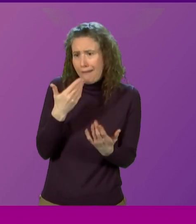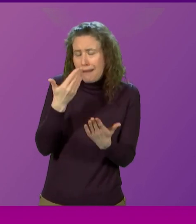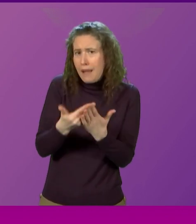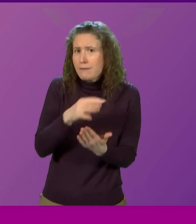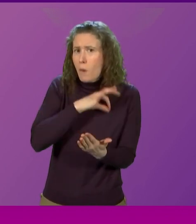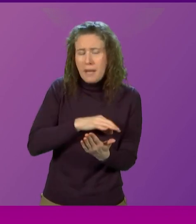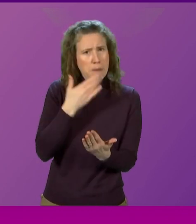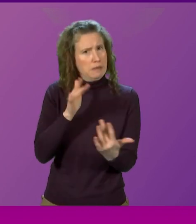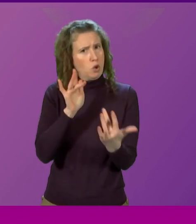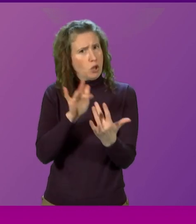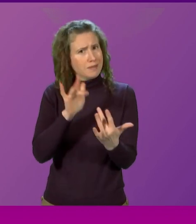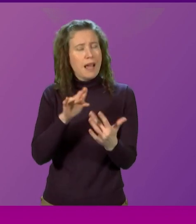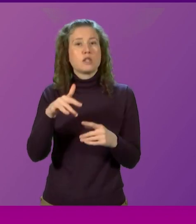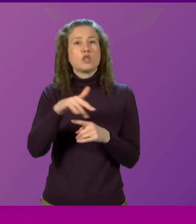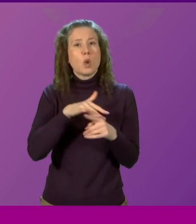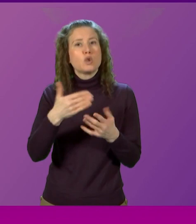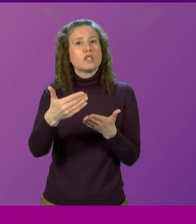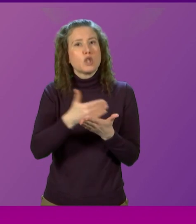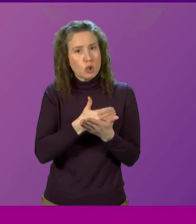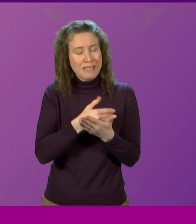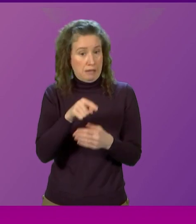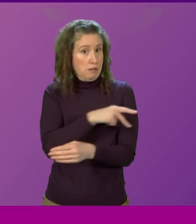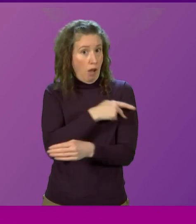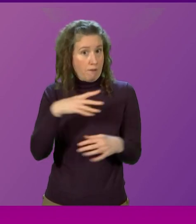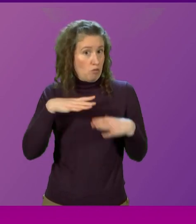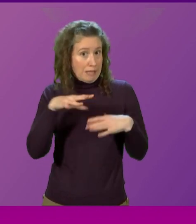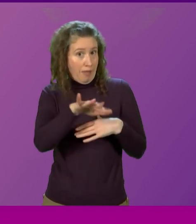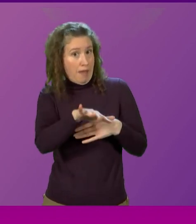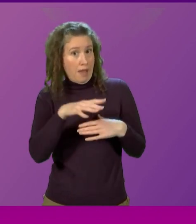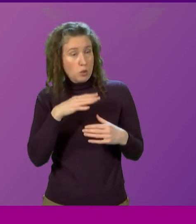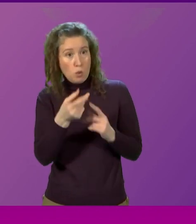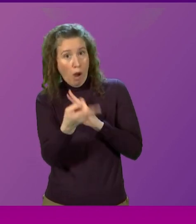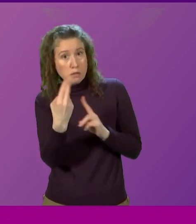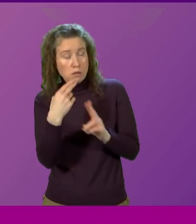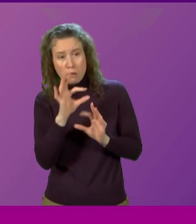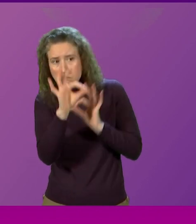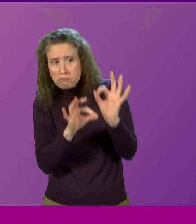in touch with Social Security Scotland. Staff are available to answer queries about benefits and help people to complete application